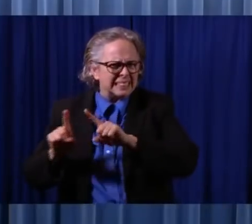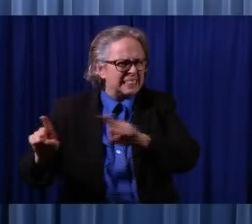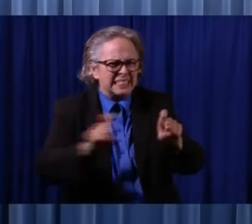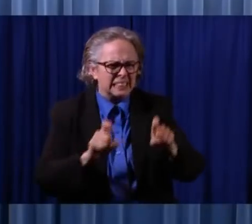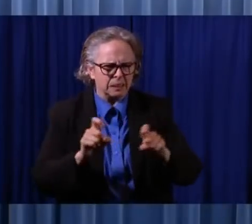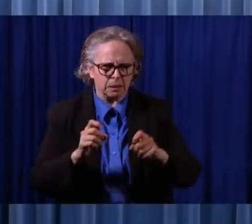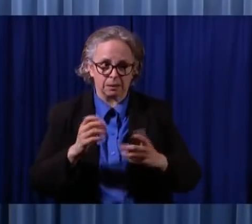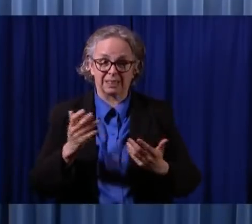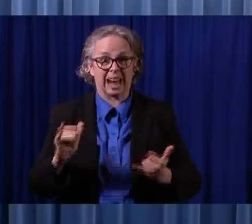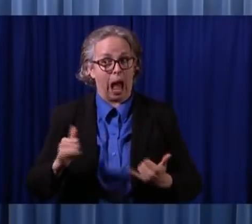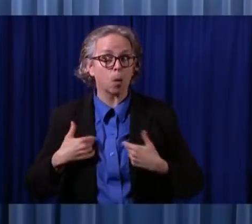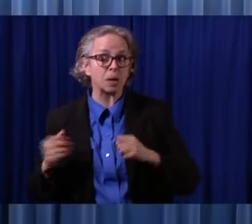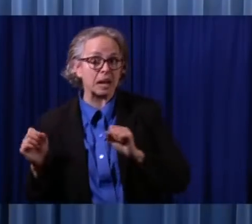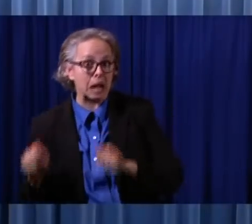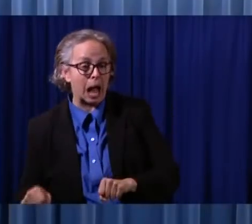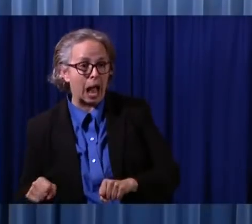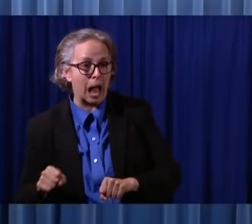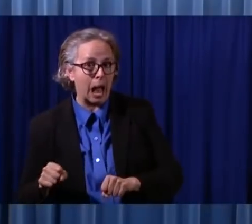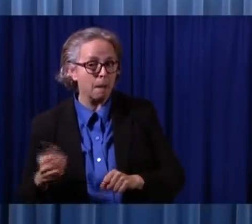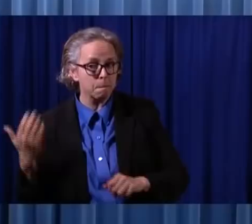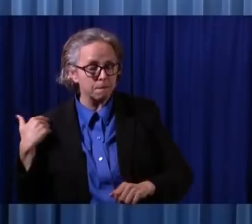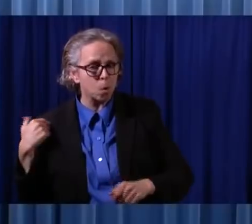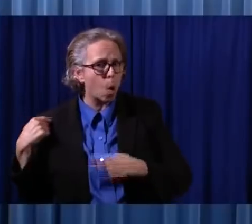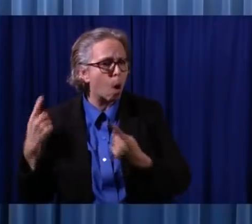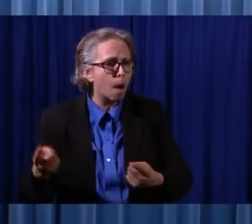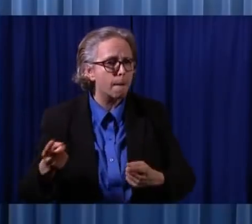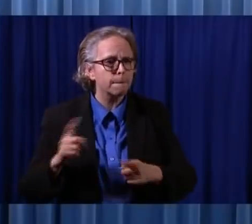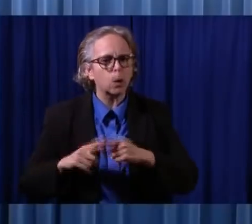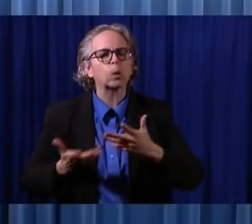WE ARE IN THE FACE IN ORDER FOR